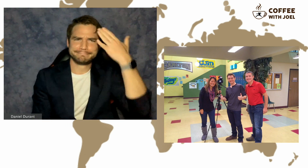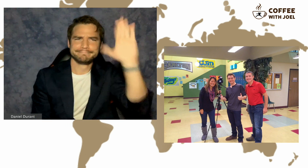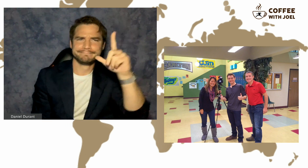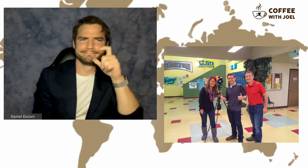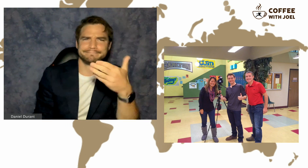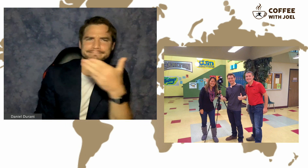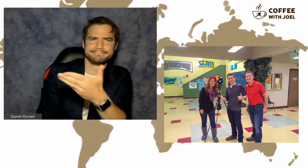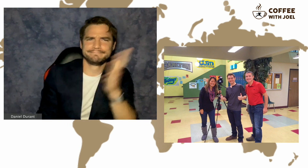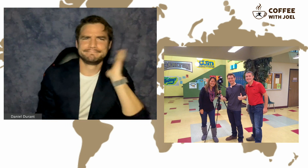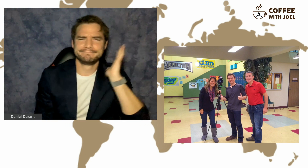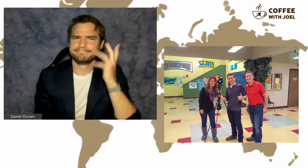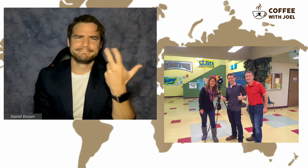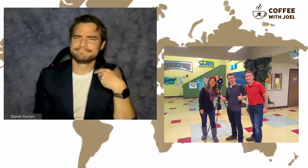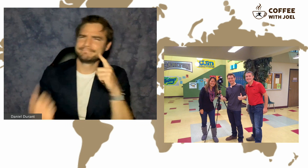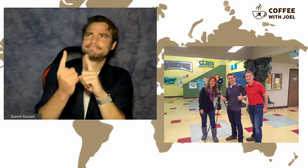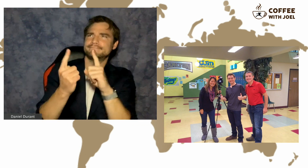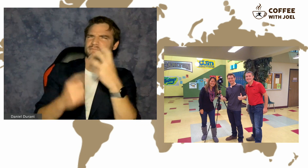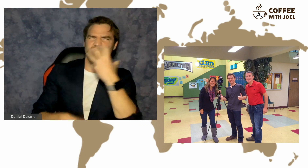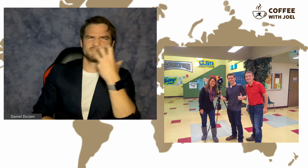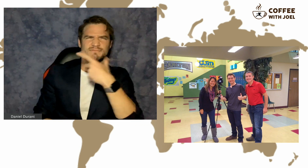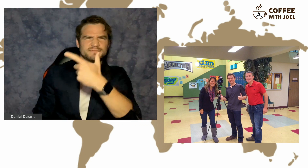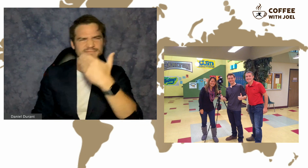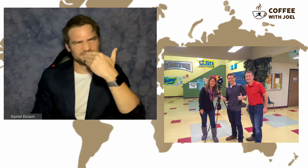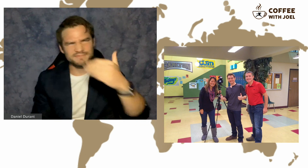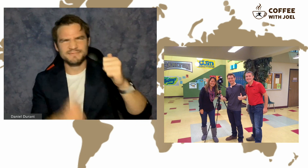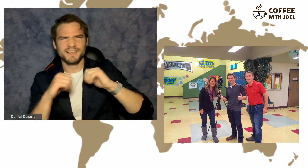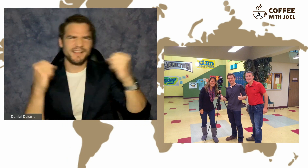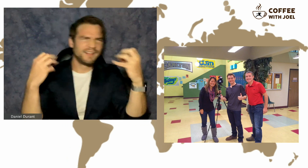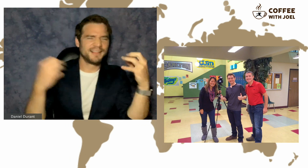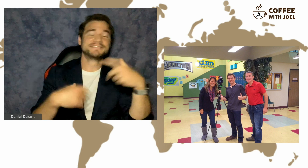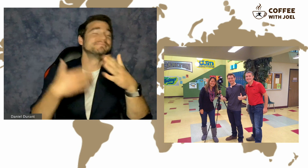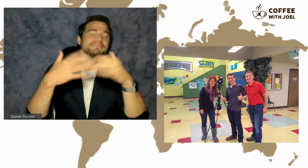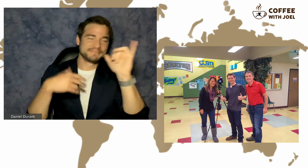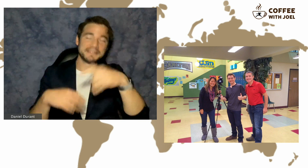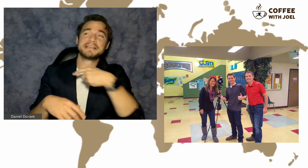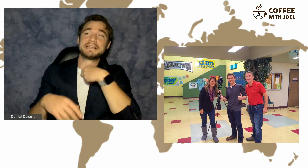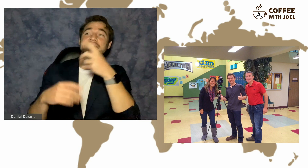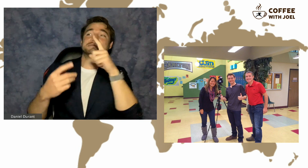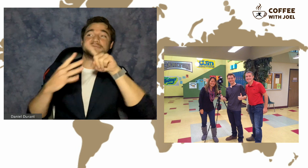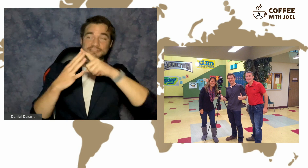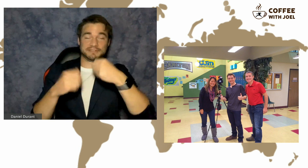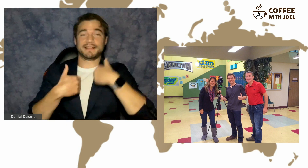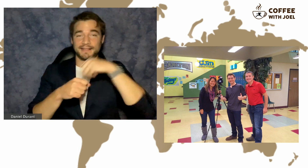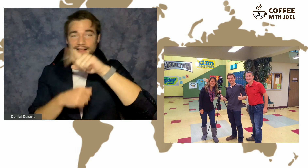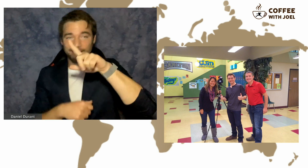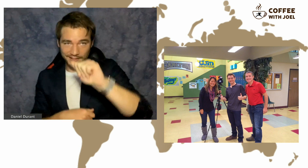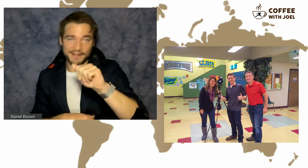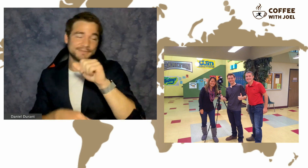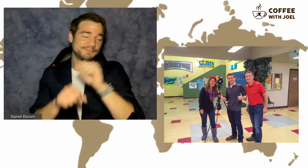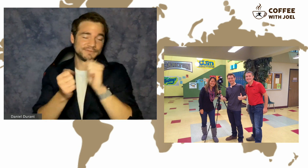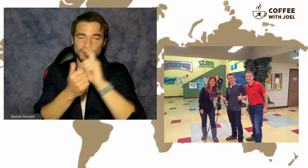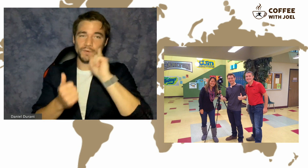At the time I didn’t know who he was, and wow… He’s a great actor. Anyway, I started living in LA,